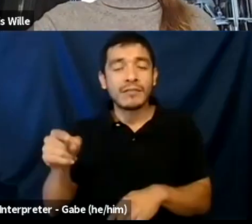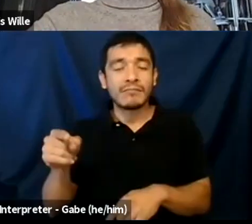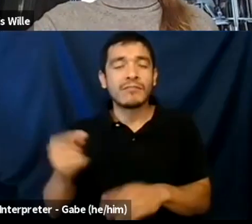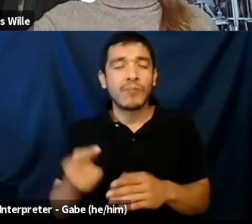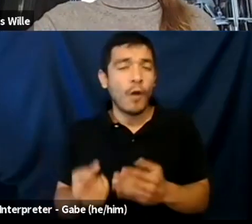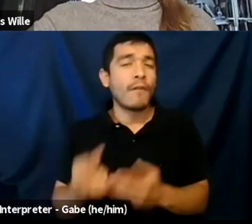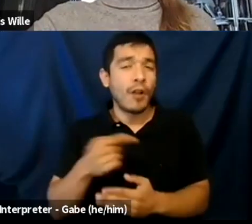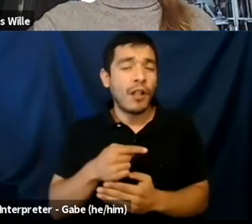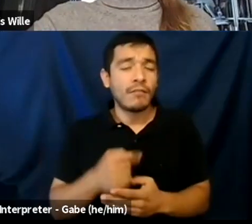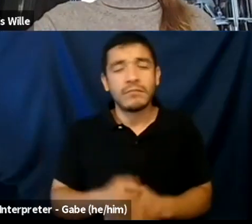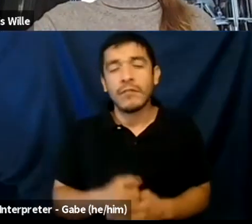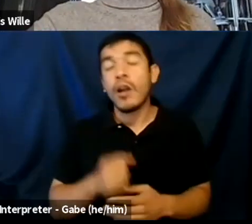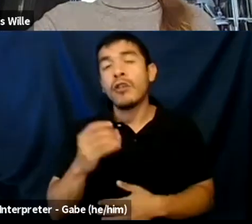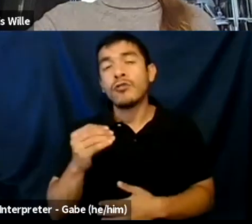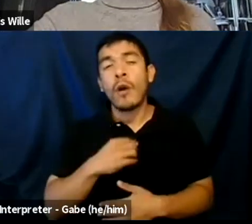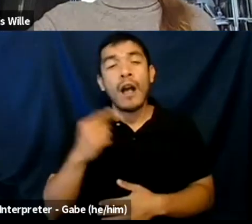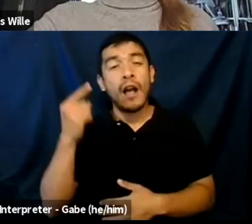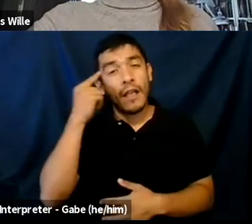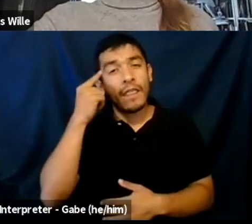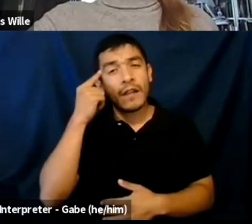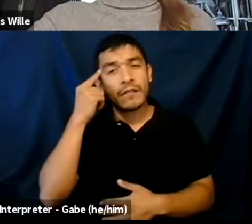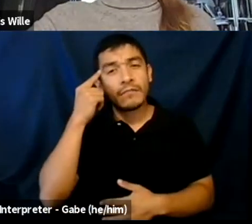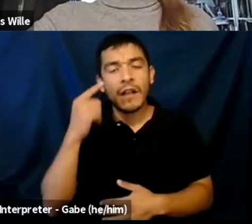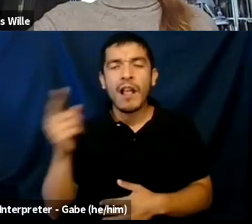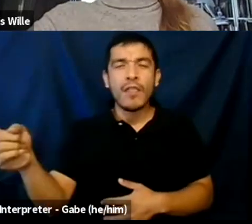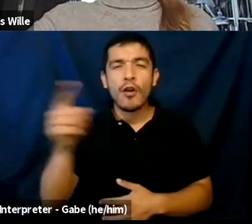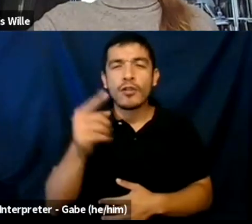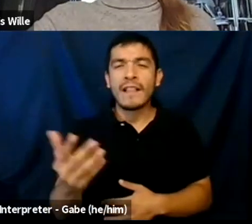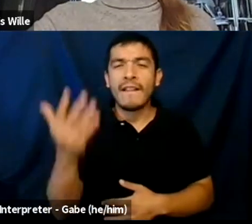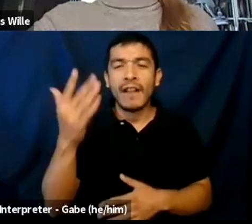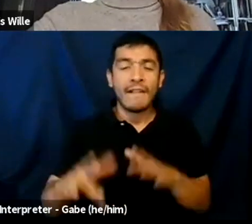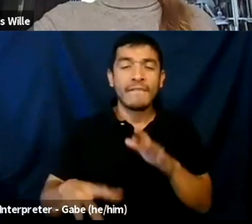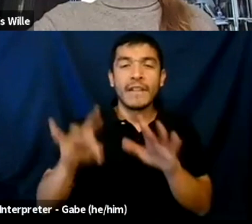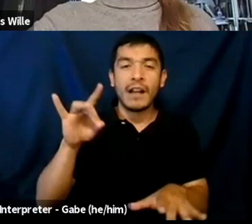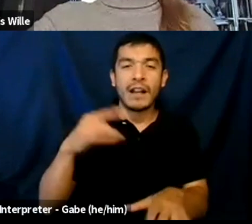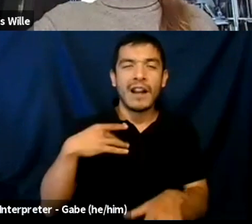So, I think though, like those are the five findings. I think there's other sort of takeaways.